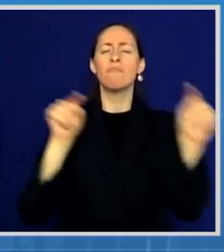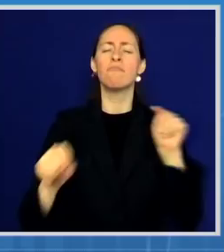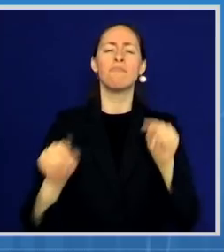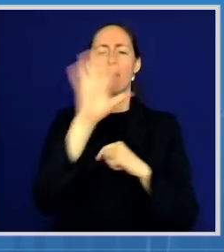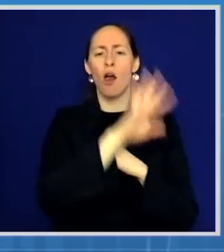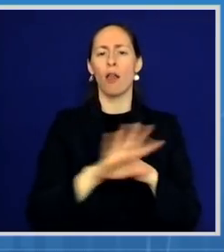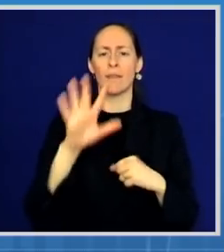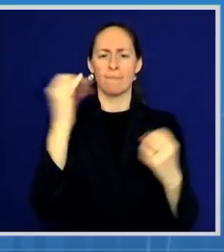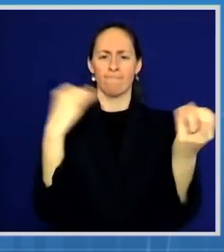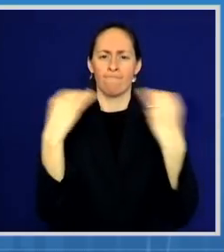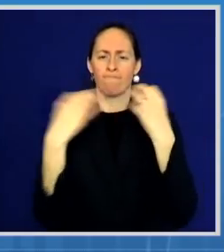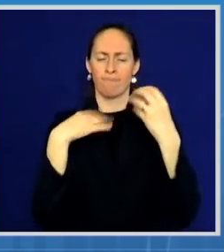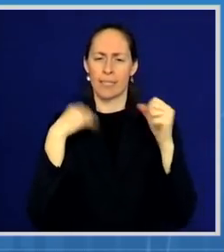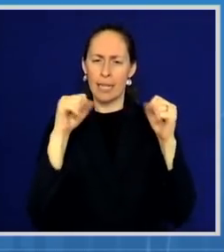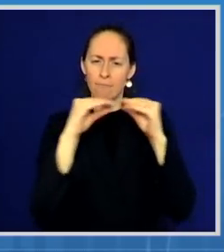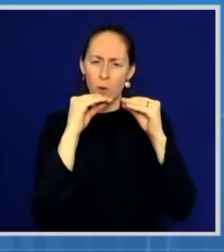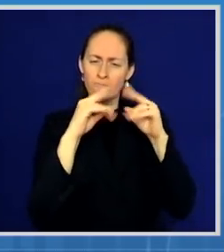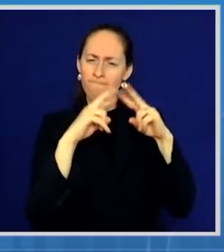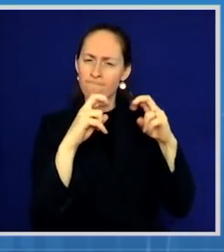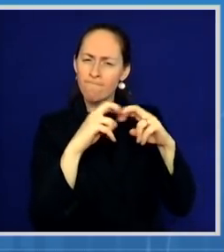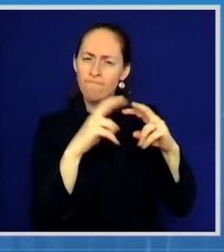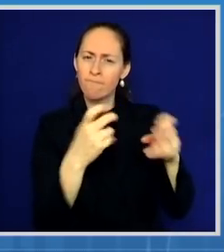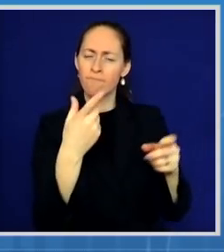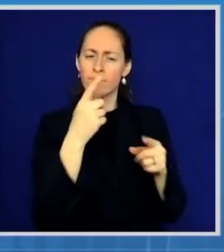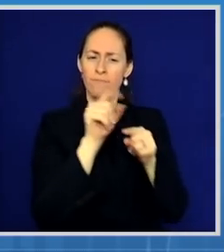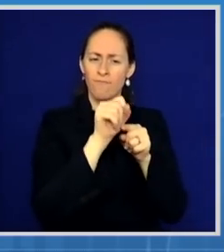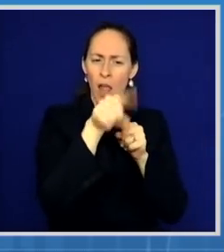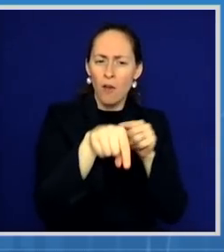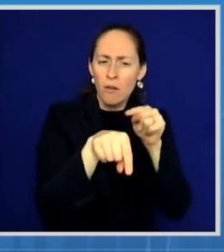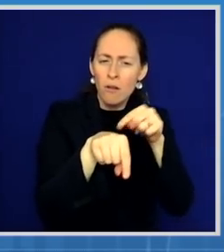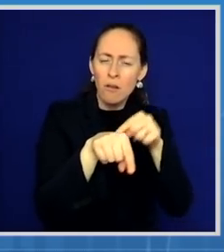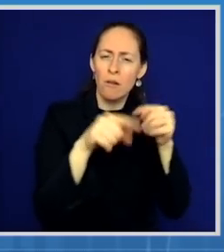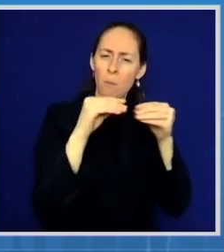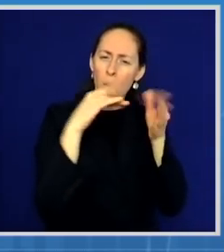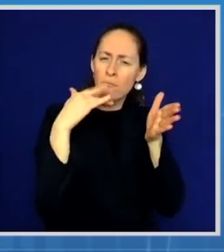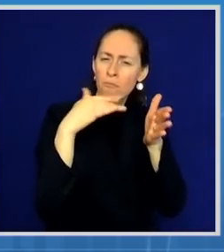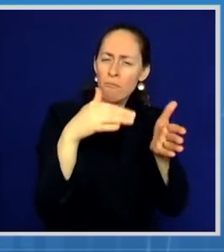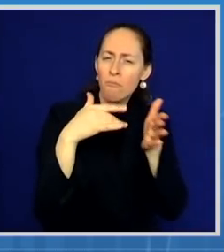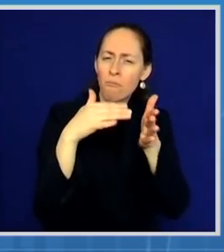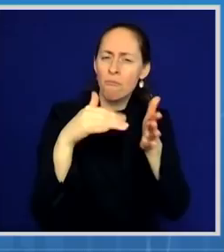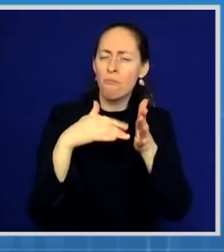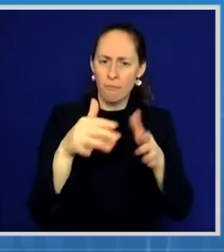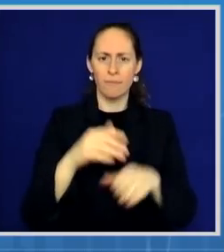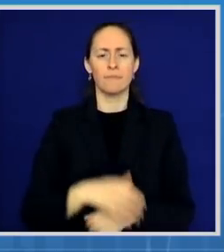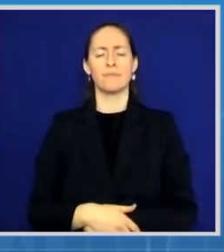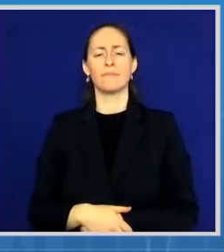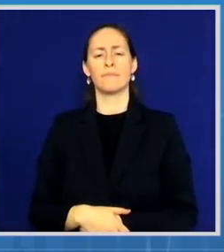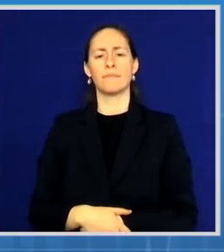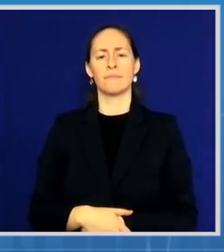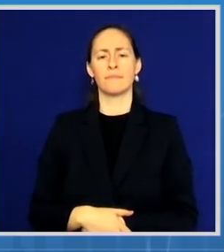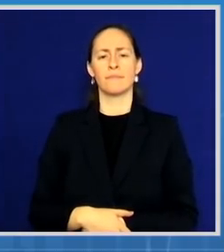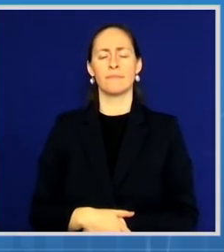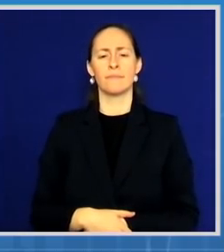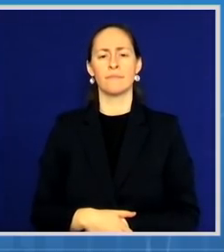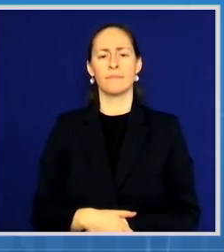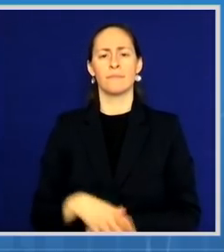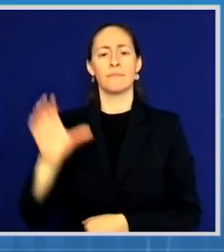In addition, CDC awarded multiple sequencing contracts to rapidly increase the number of specimens sequenced per week,